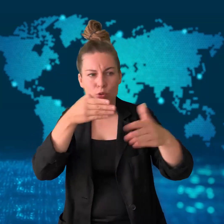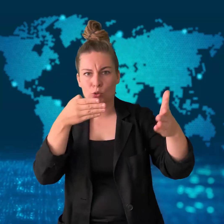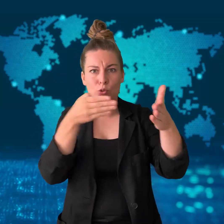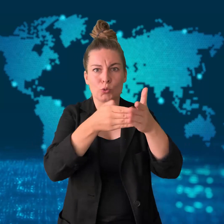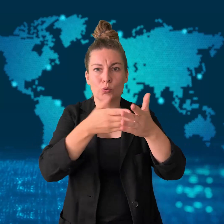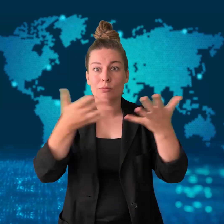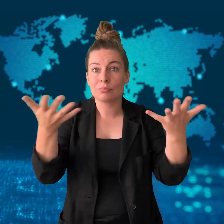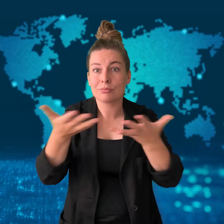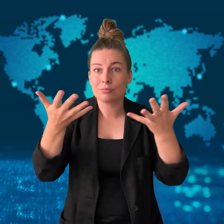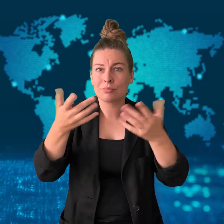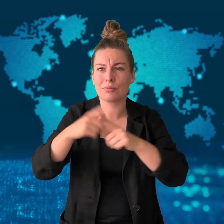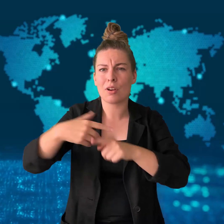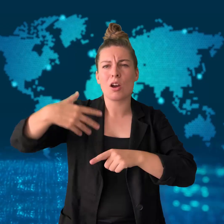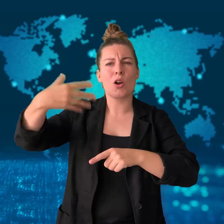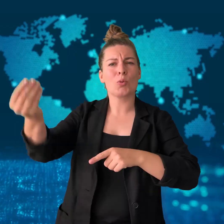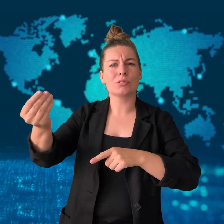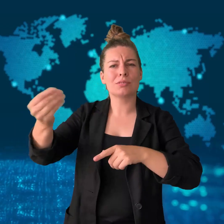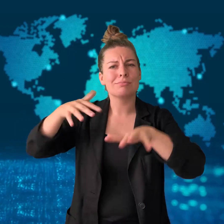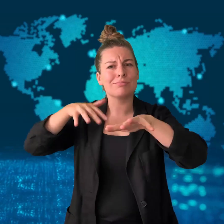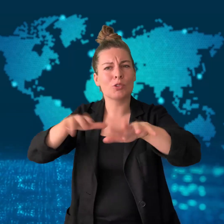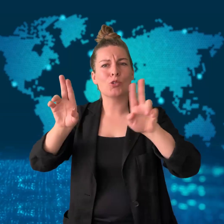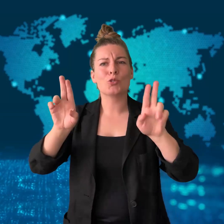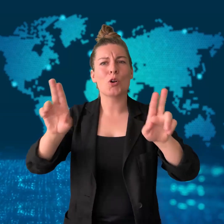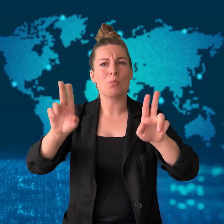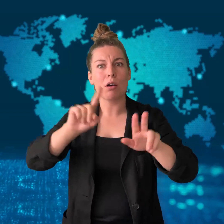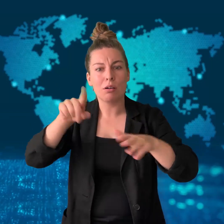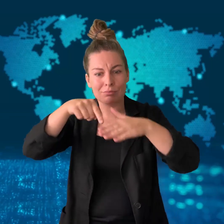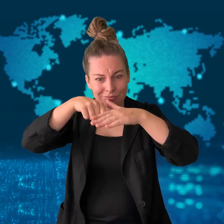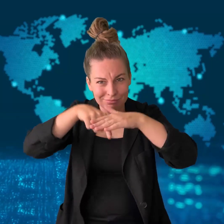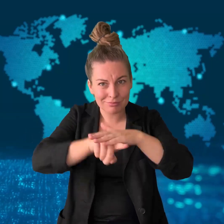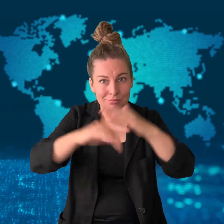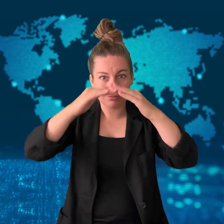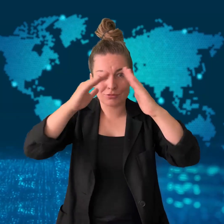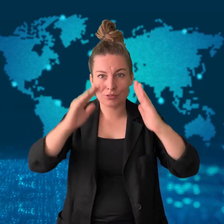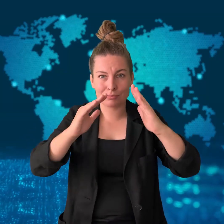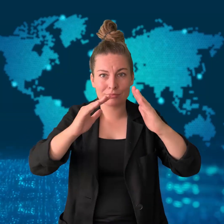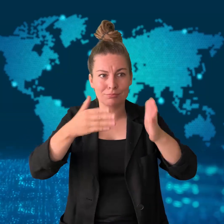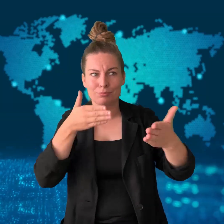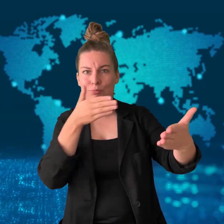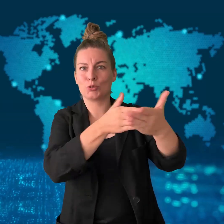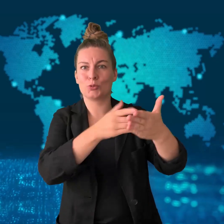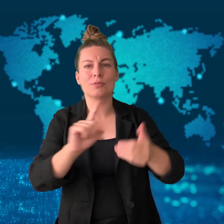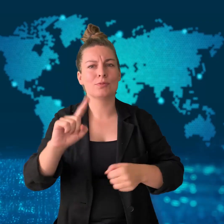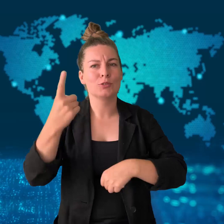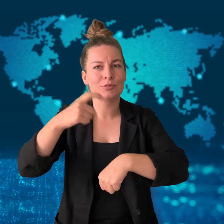Typically, visitors can walk through the palace's State Rooms